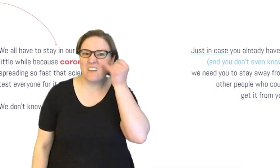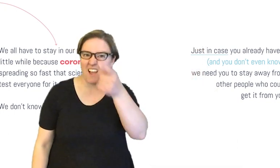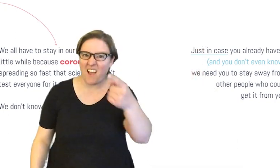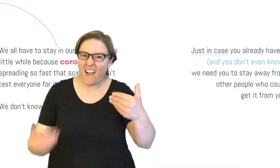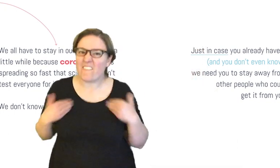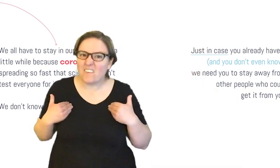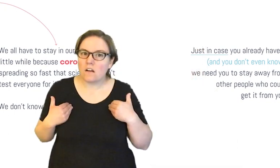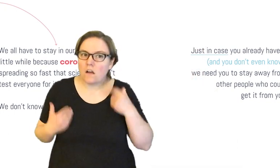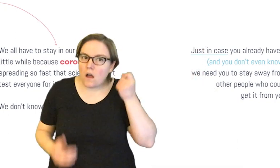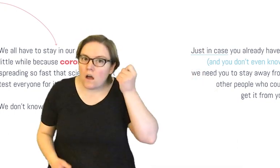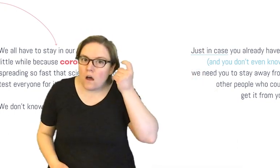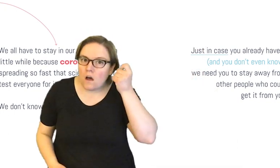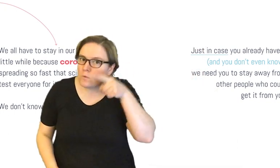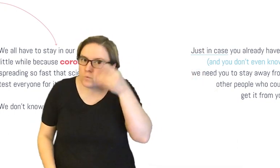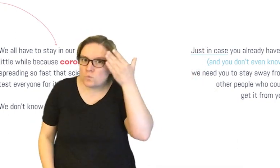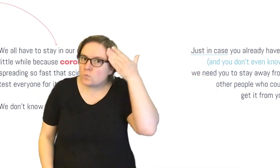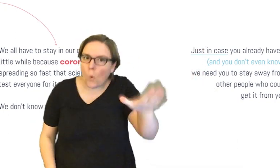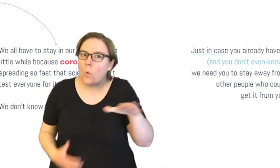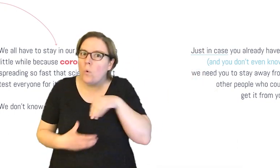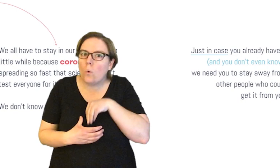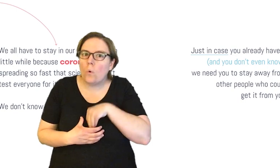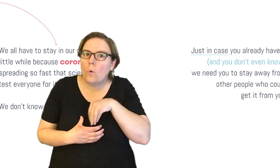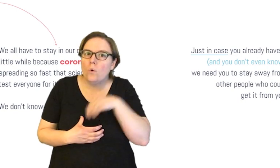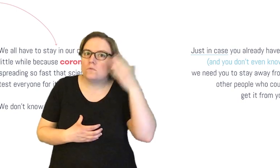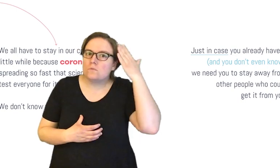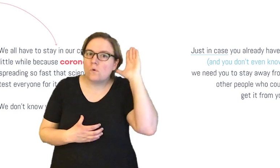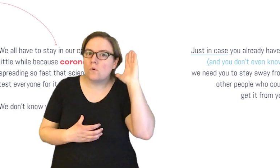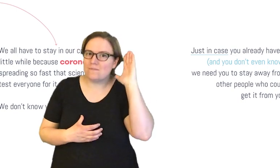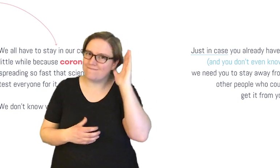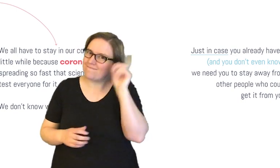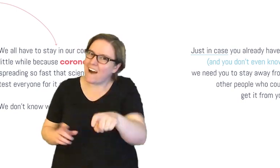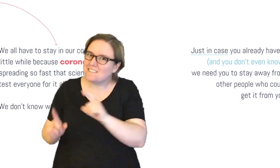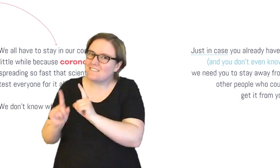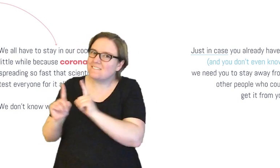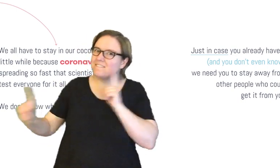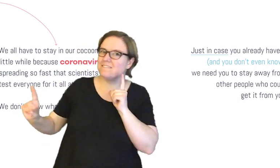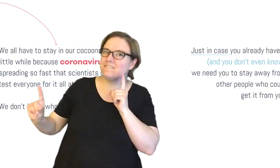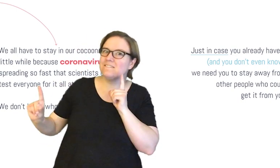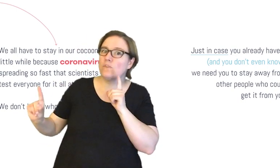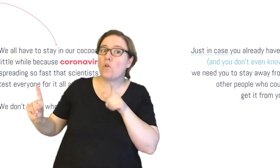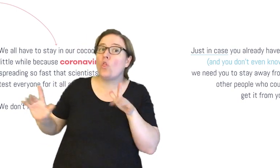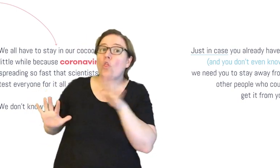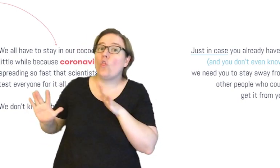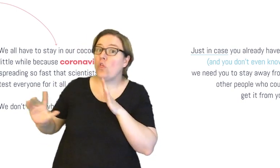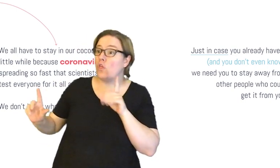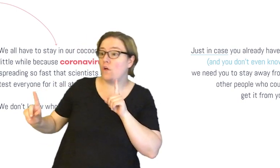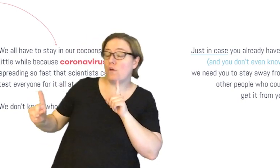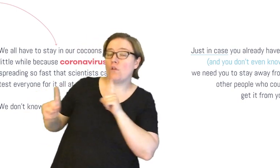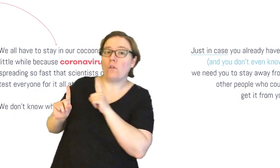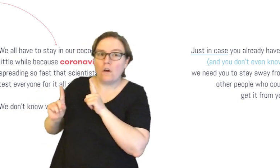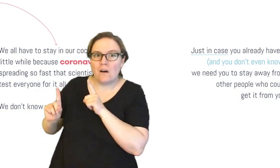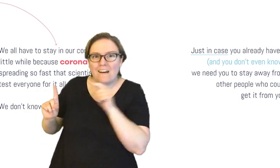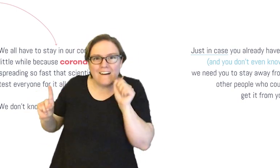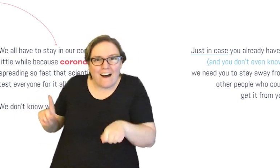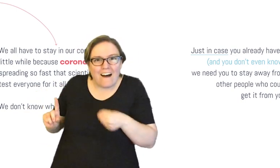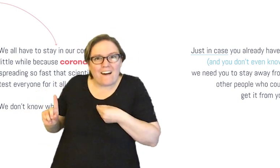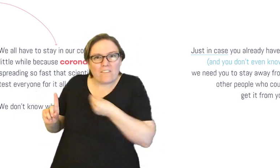Just in case you already have it and you don't even know, we need you to stay away from other people